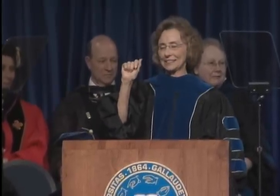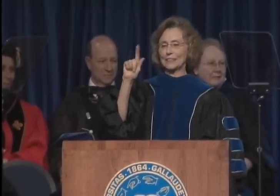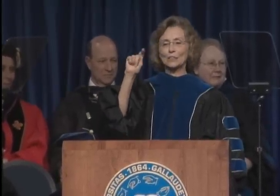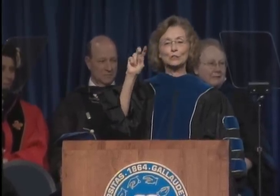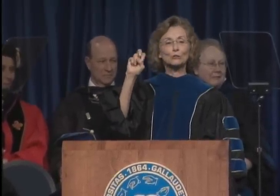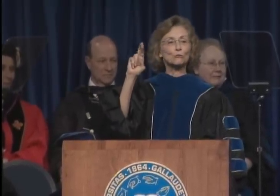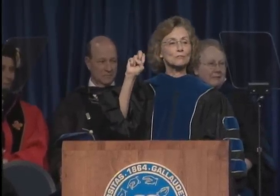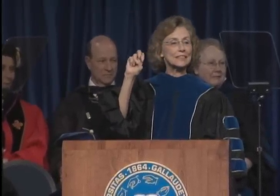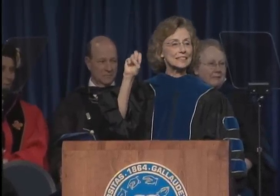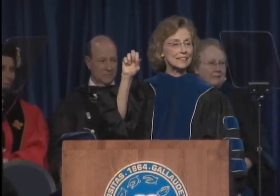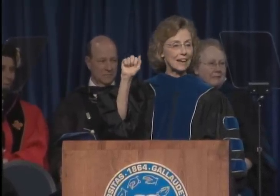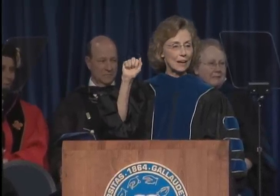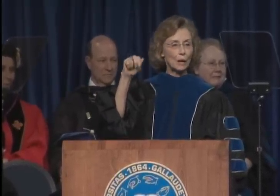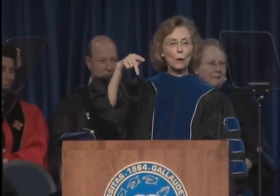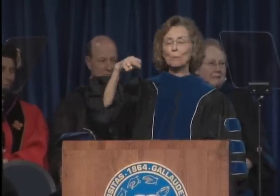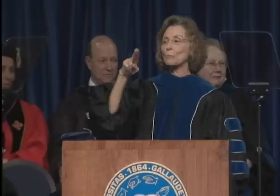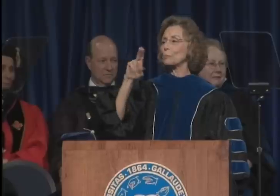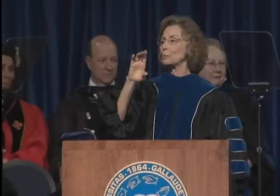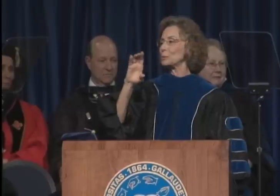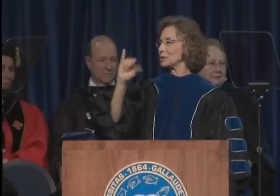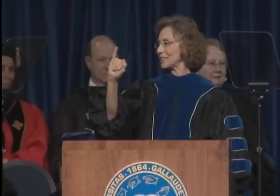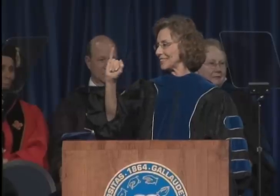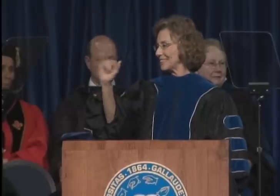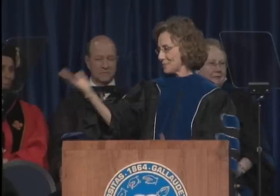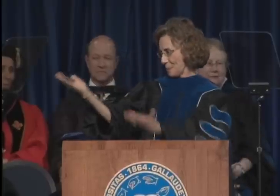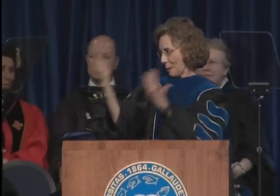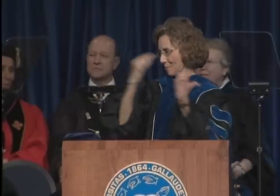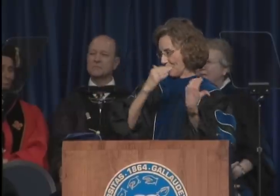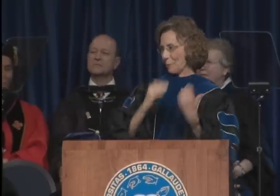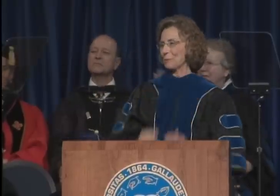I now call upon Concetta Teresa Pucci to come forward.